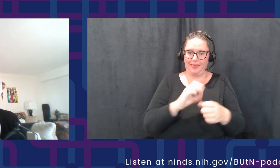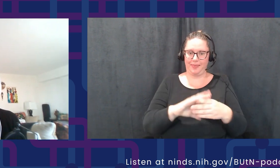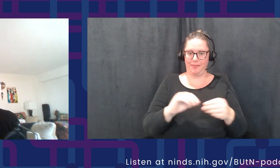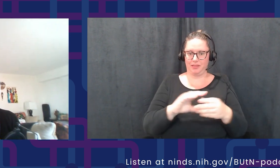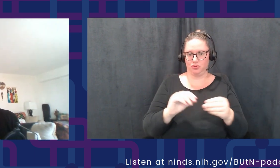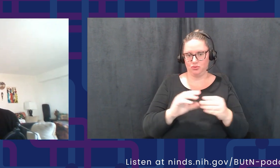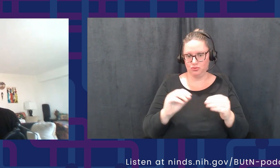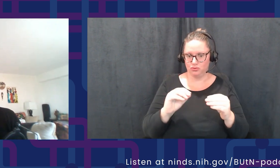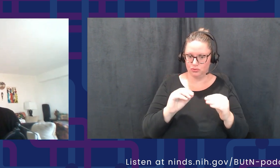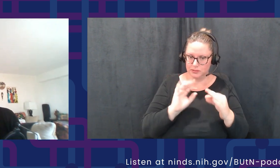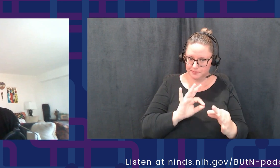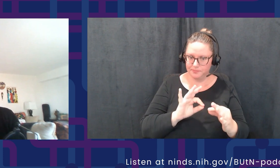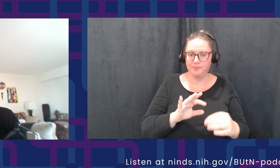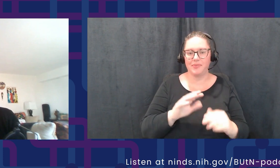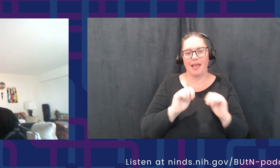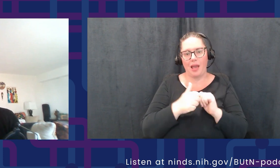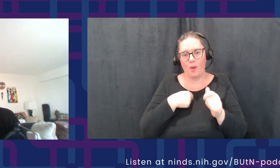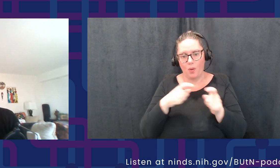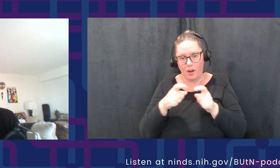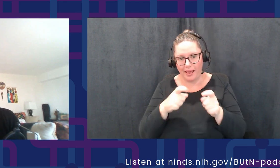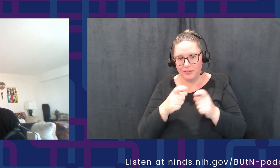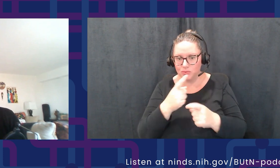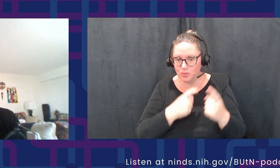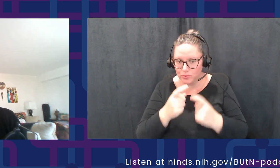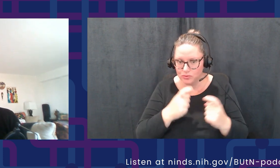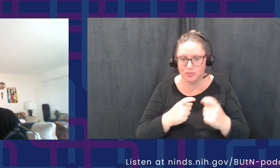you want to share things or how you will handle, say, questions.